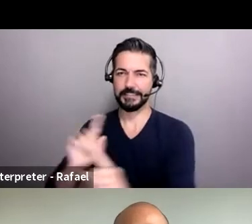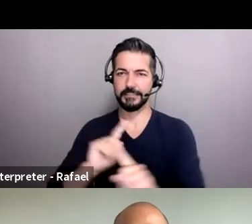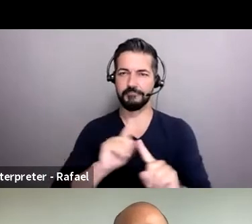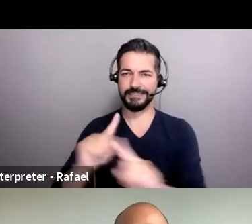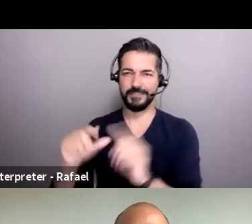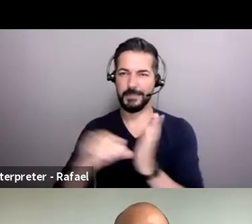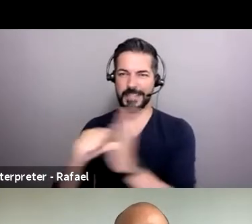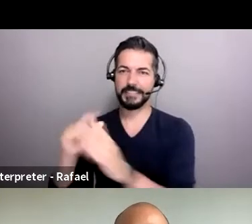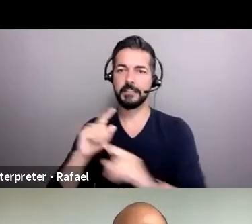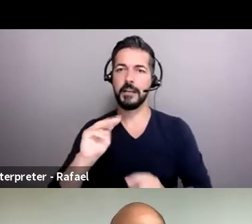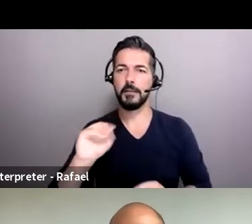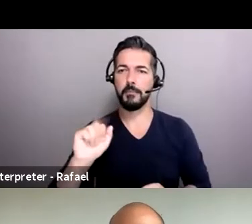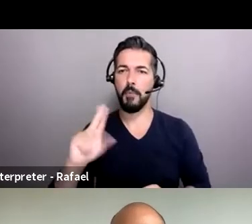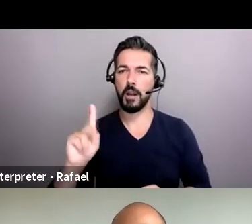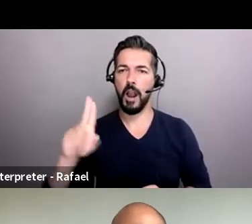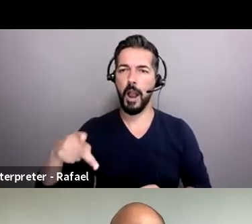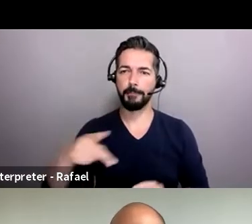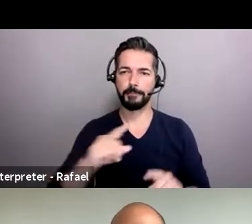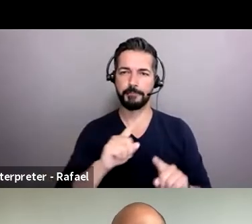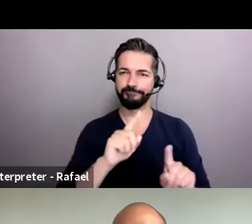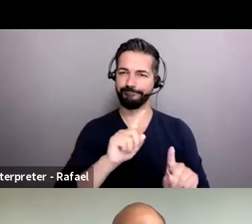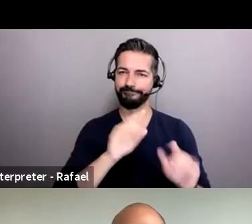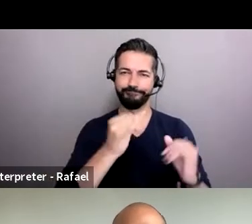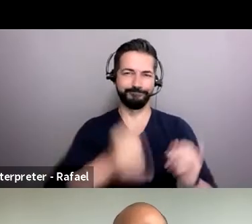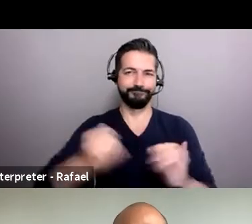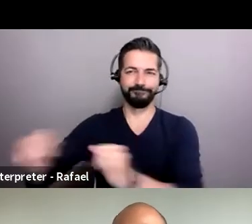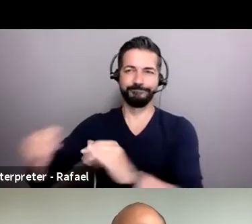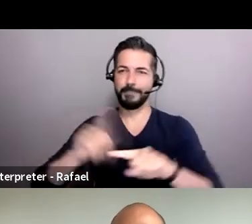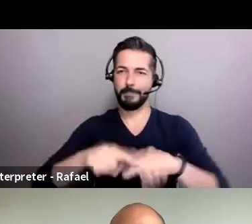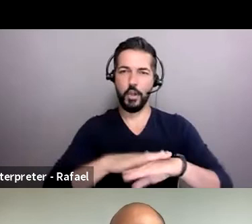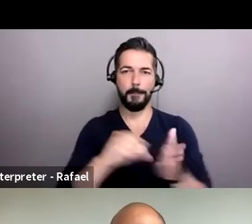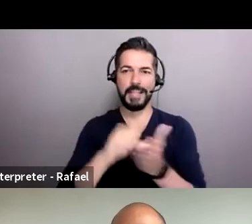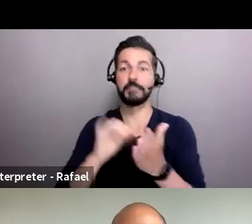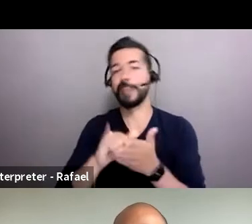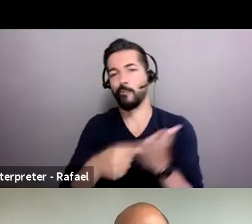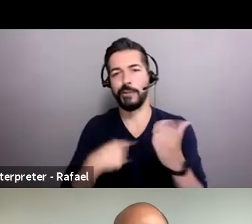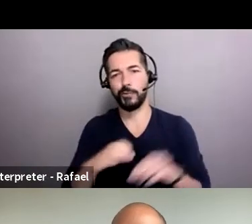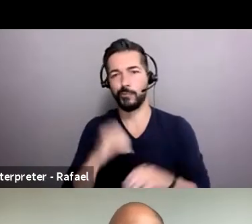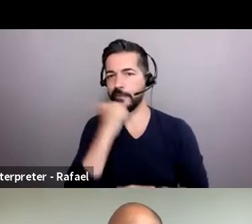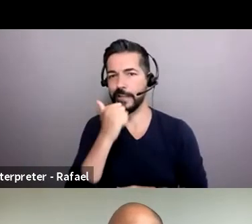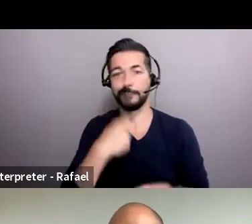And so that's kind of what I do day to day, create tickets, sitting meetings.